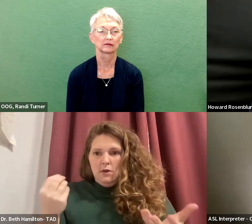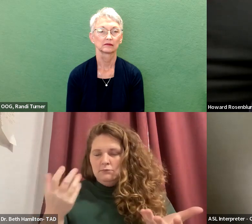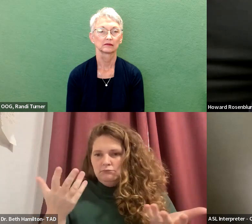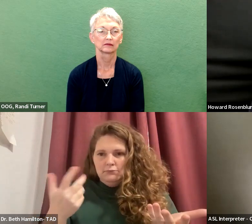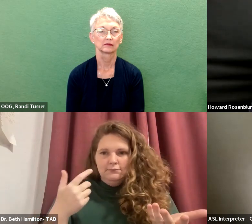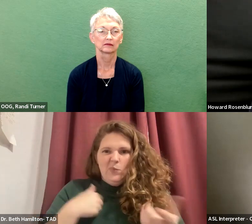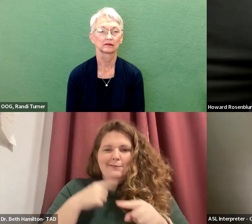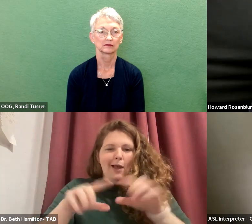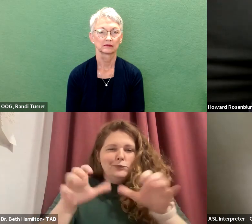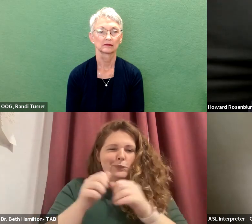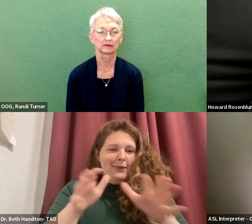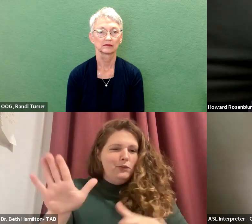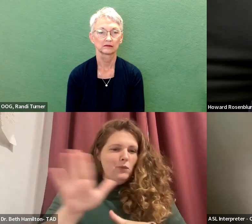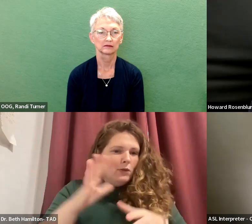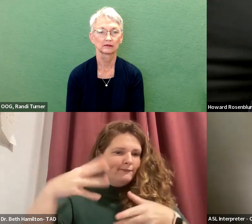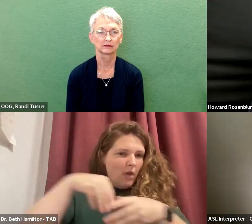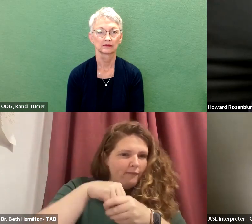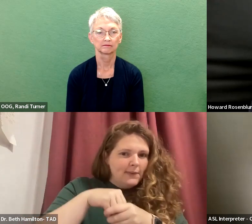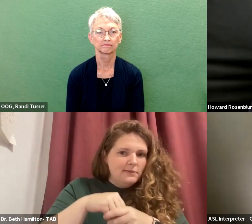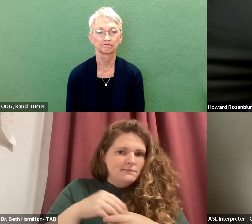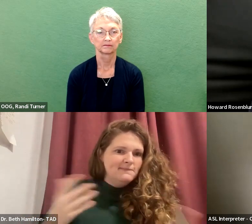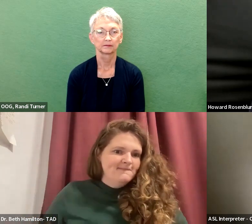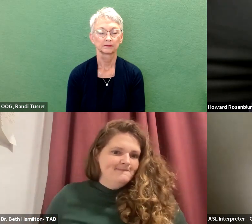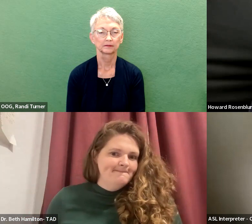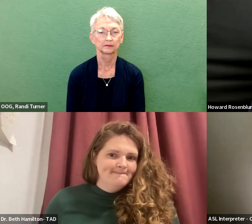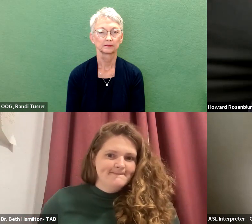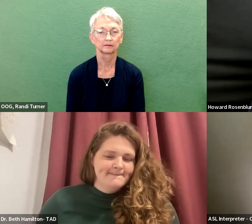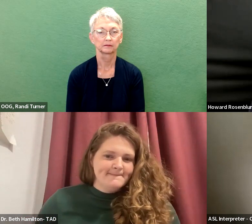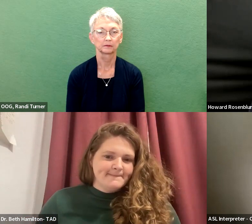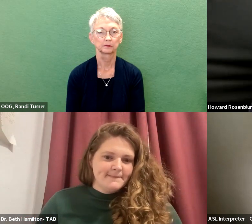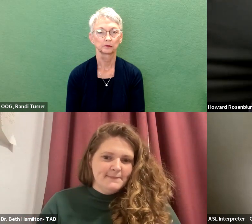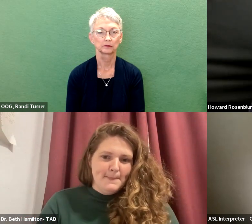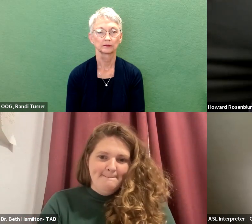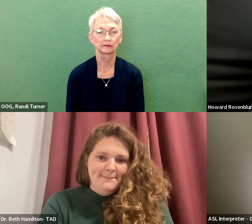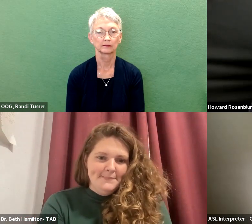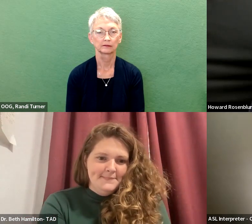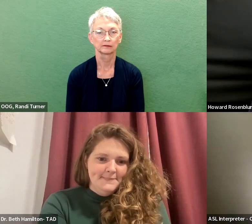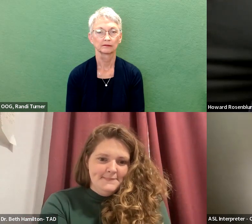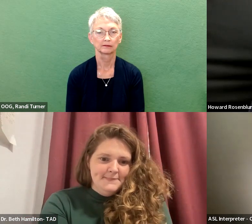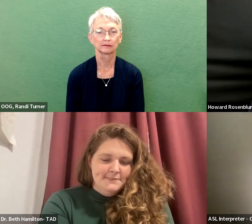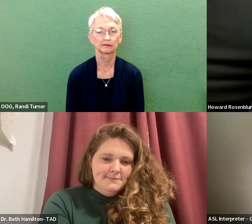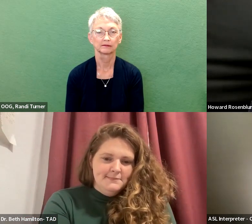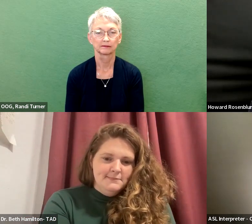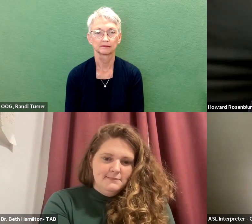We have to continue to collaborate with TAD,